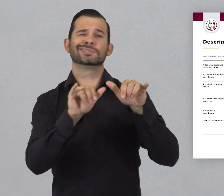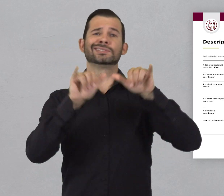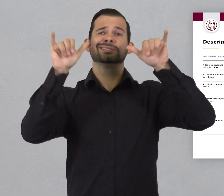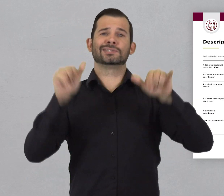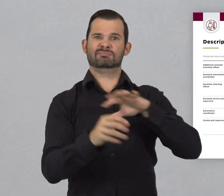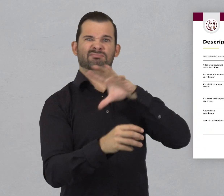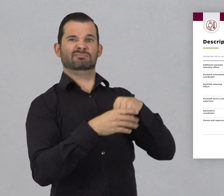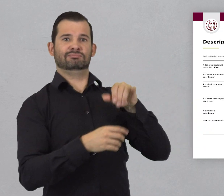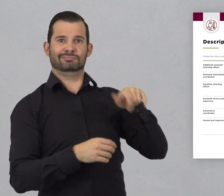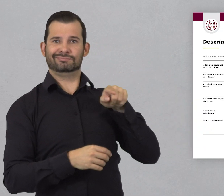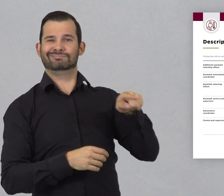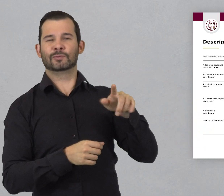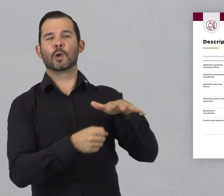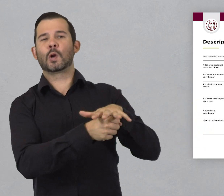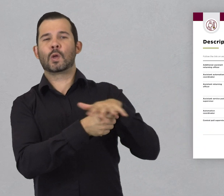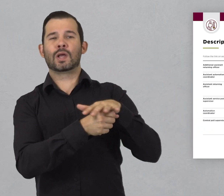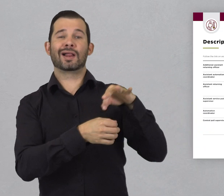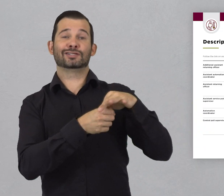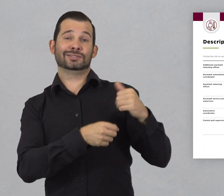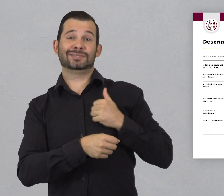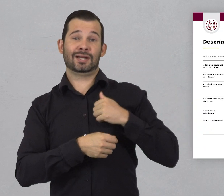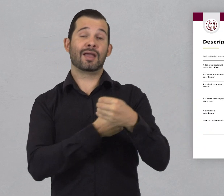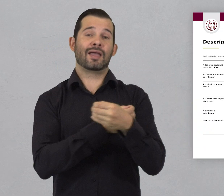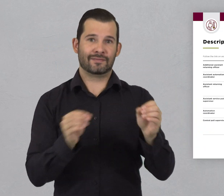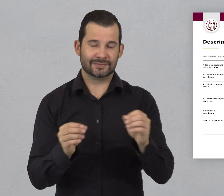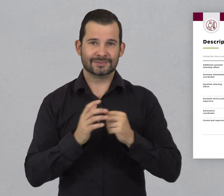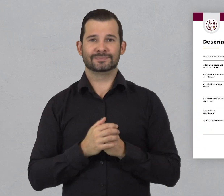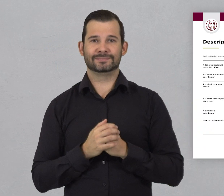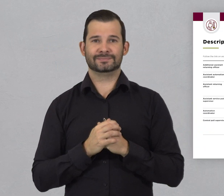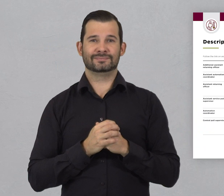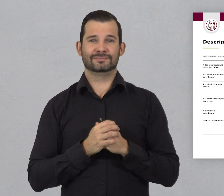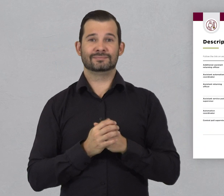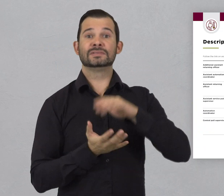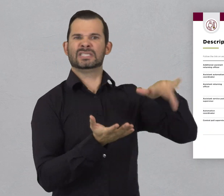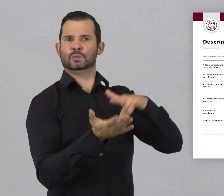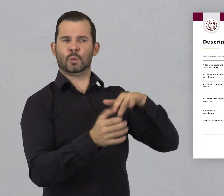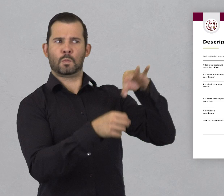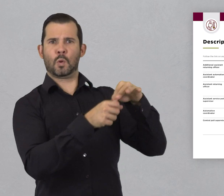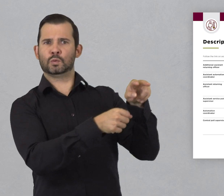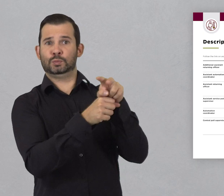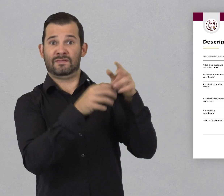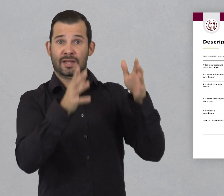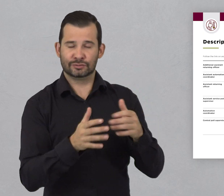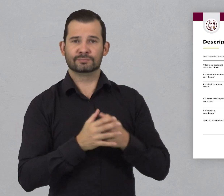in the local Elections Canada office. Central poll supervisor: The central poll